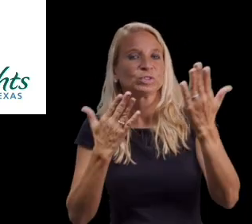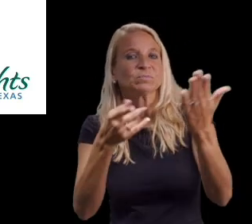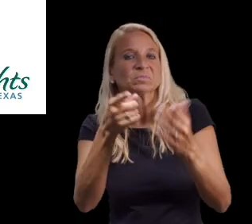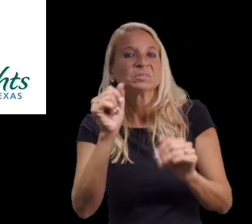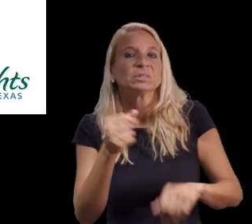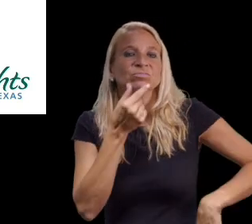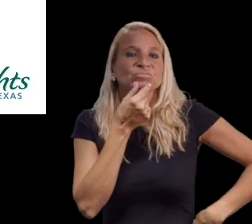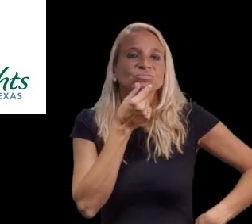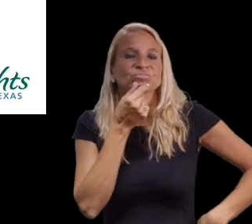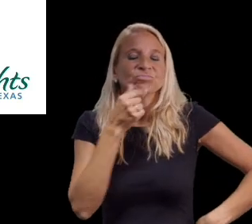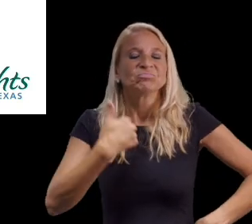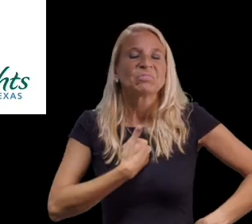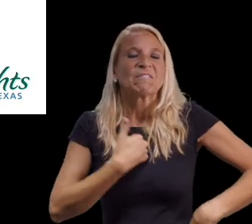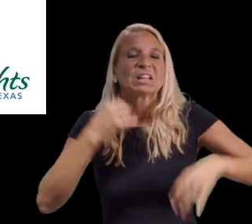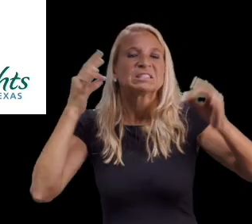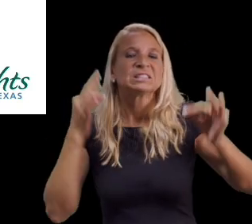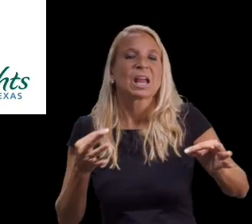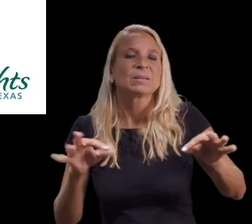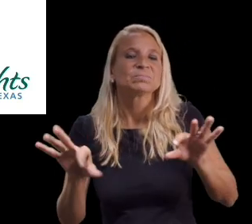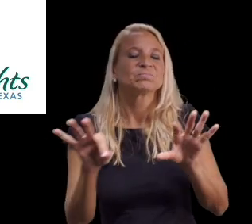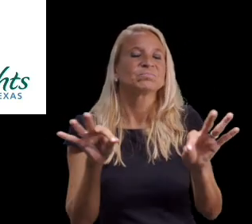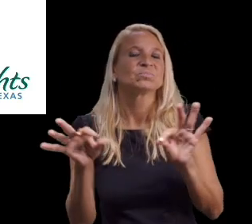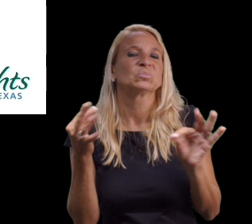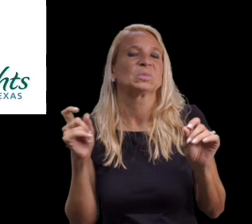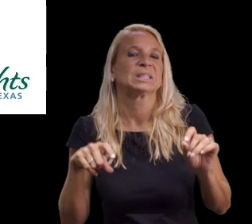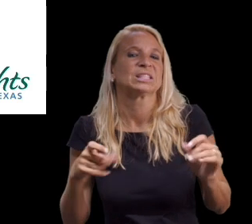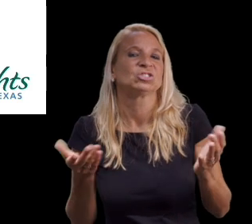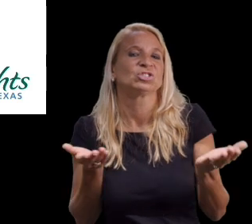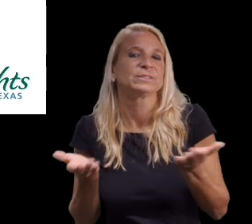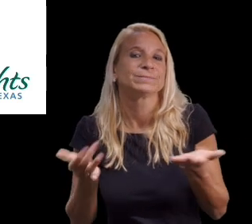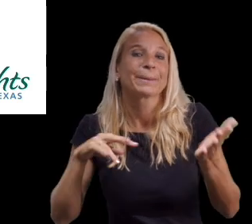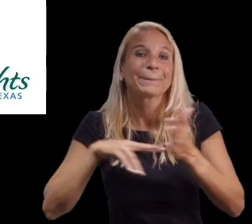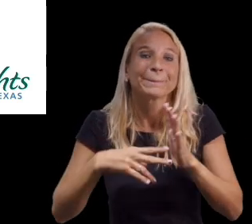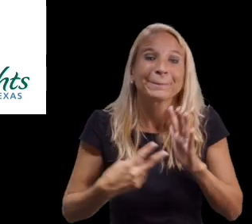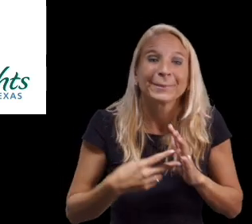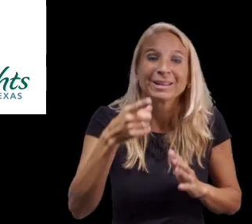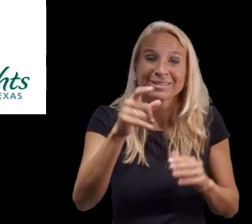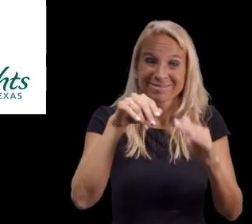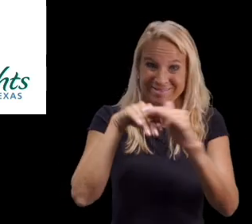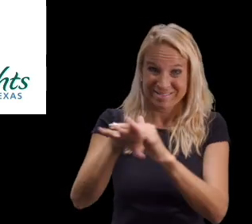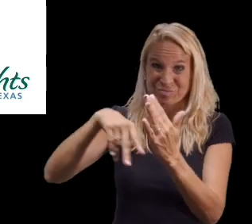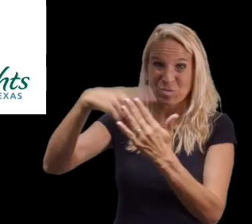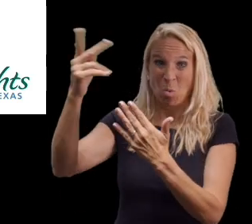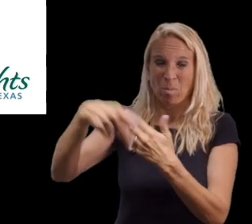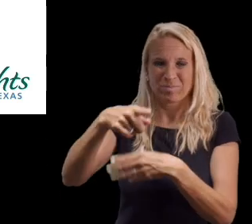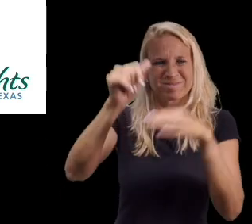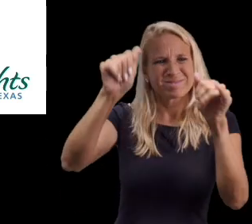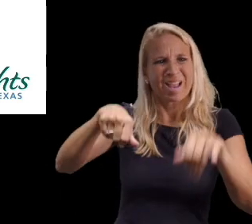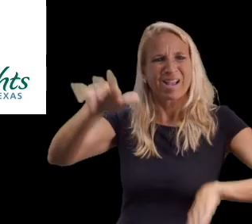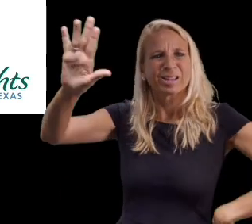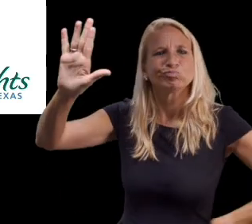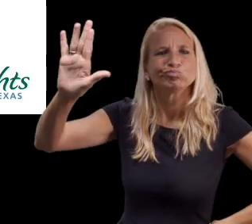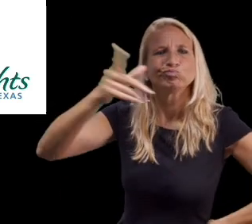to self-direct some of those services, and that means that anyone enrolled in the program can have control over